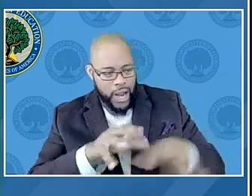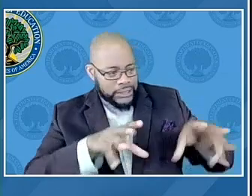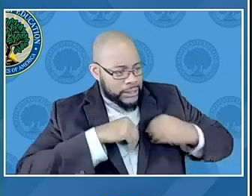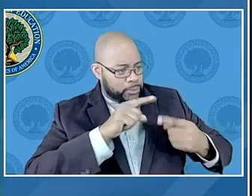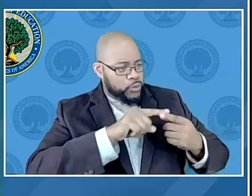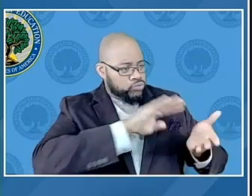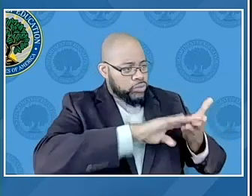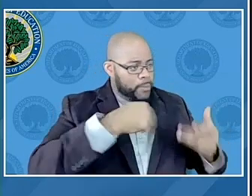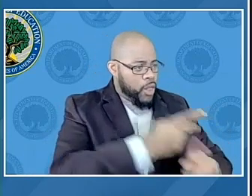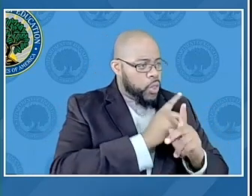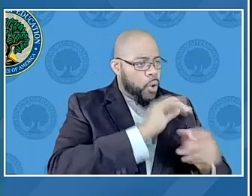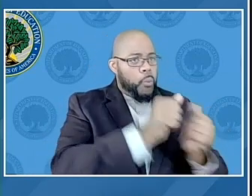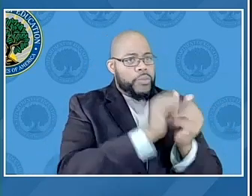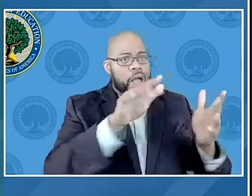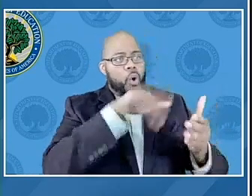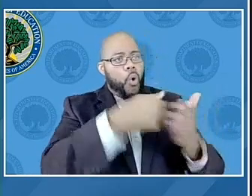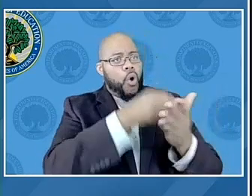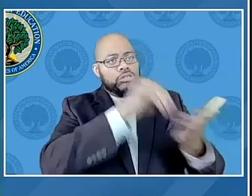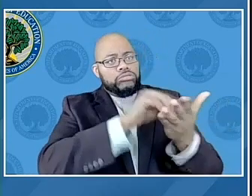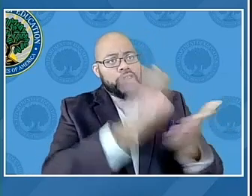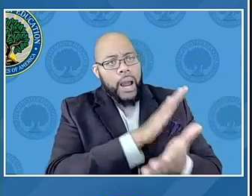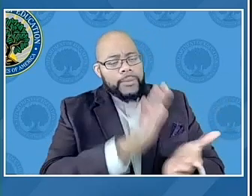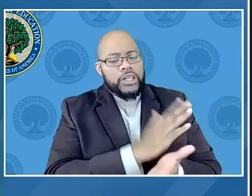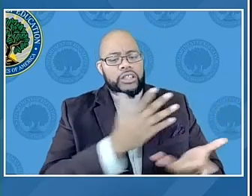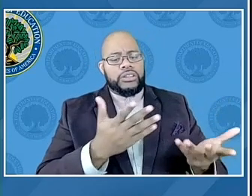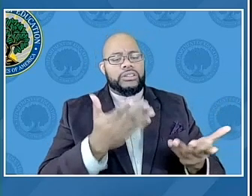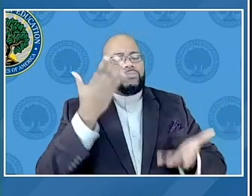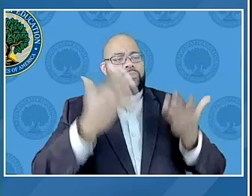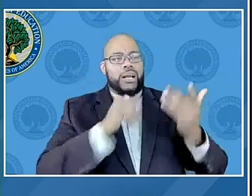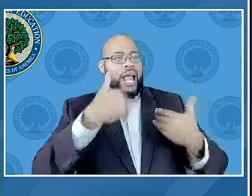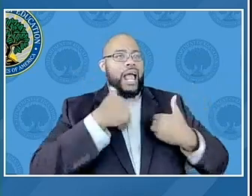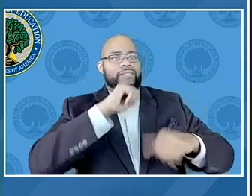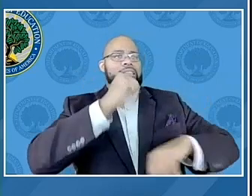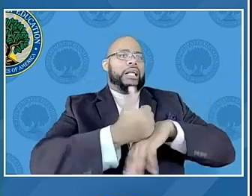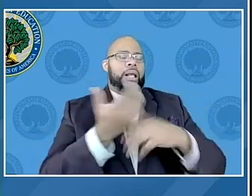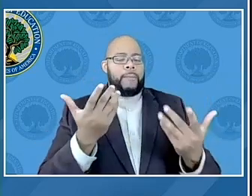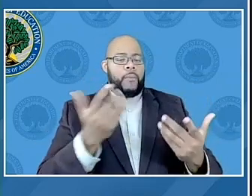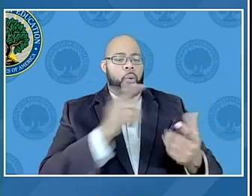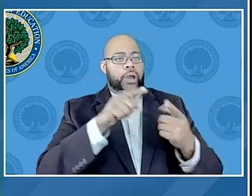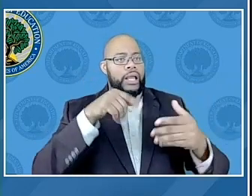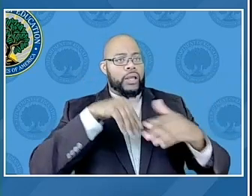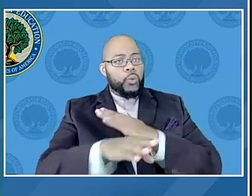the documentation that they probably didn't have in place when they were going through these processes.